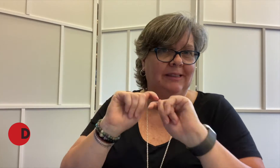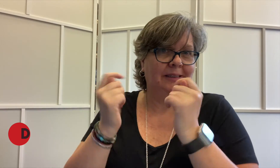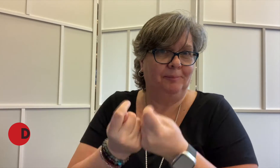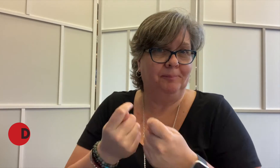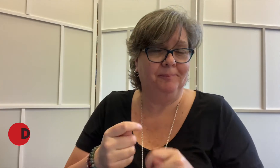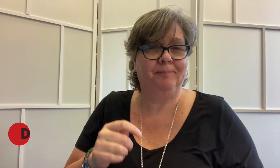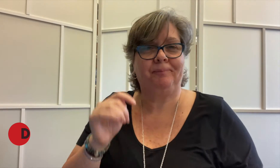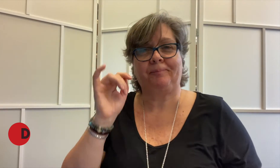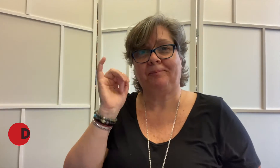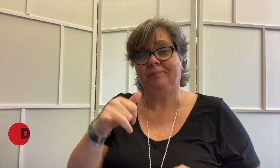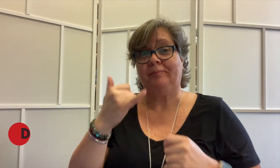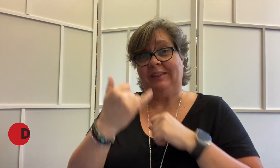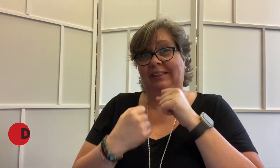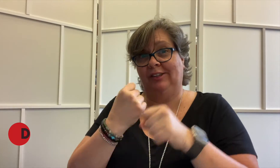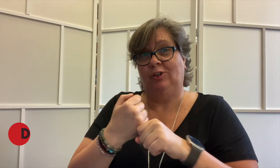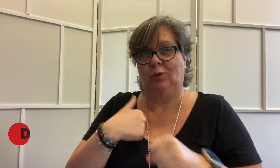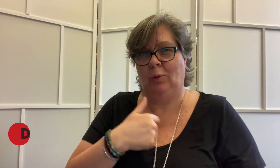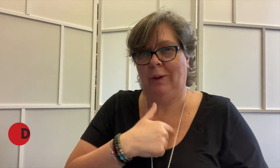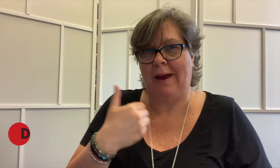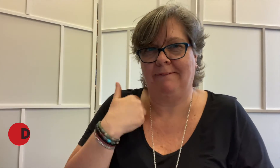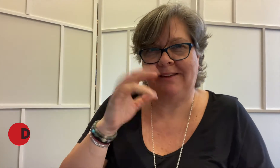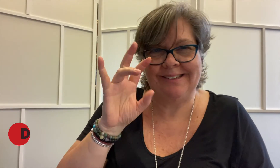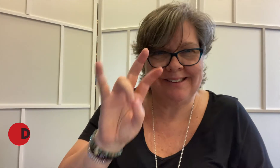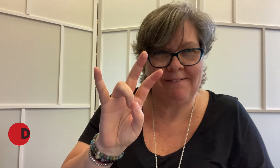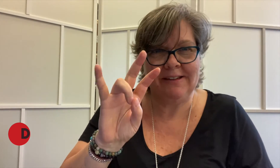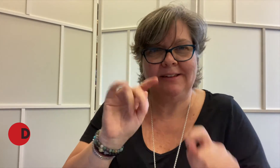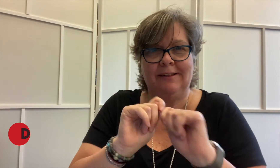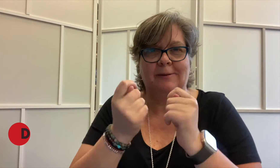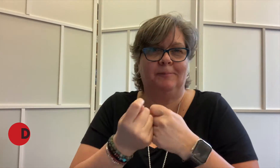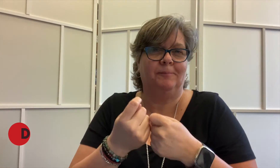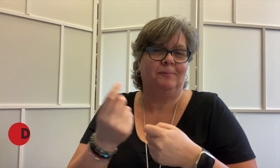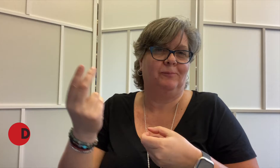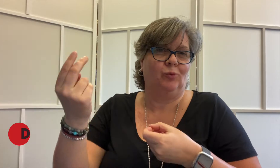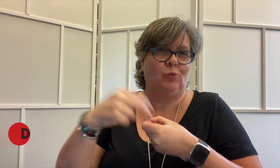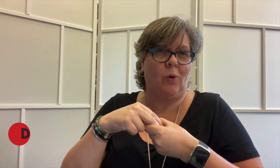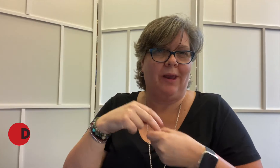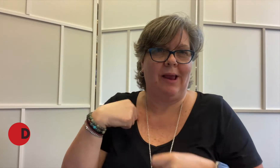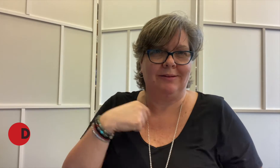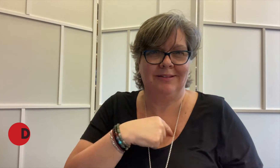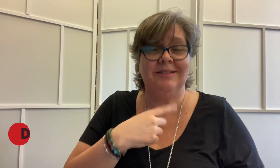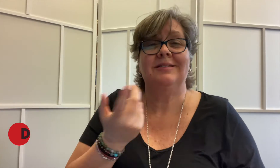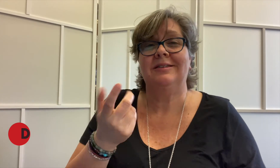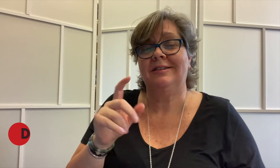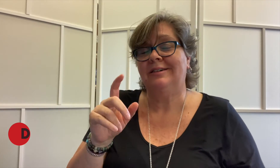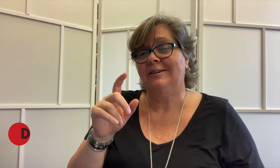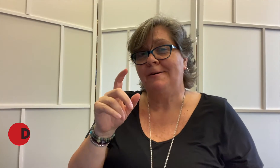is willing to organize and send a team. This year we have 7 teams joining us.